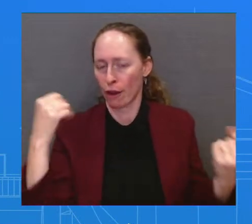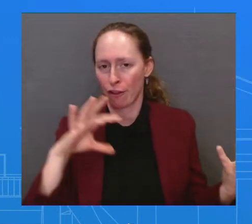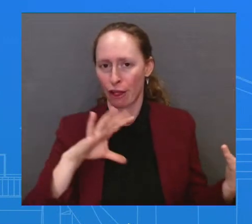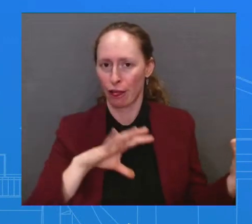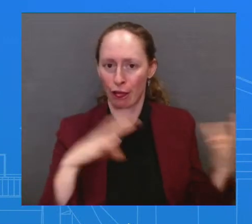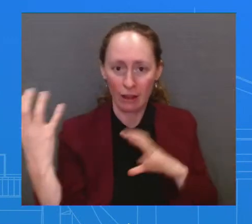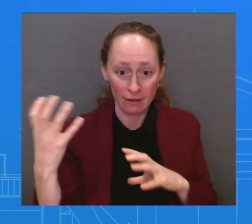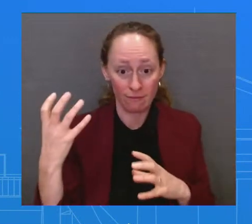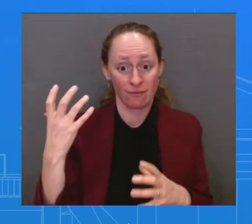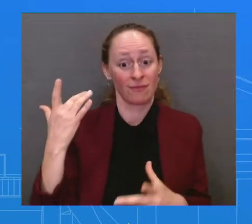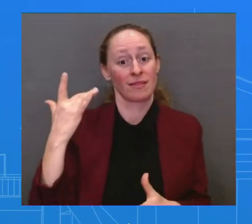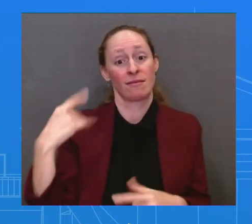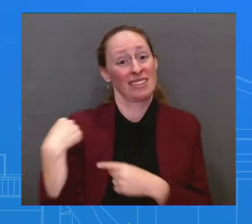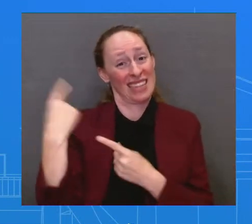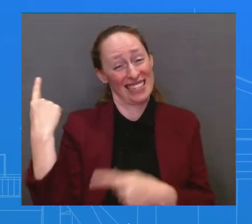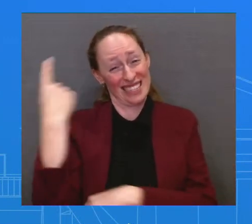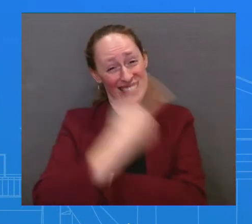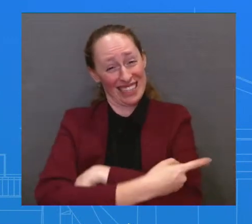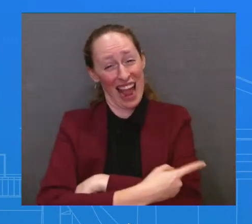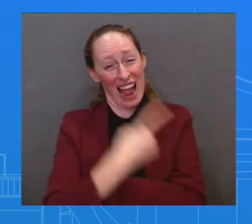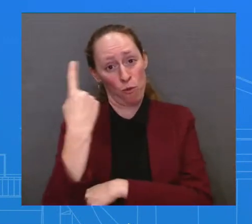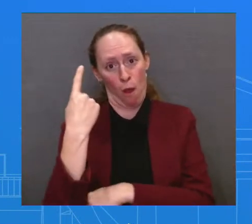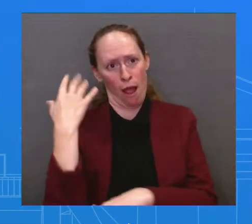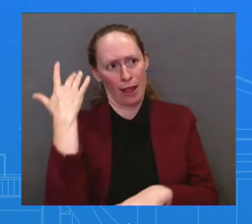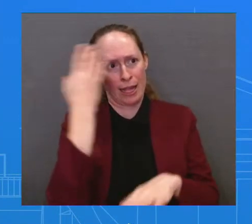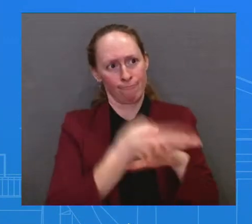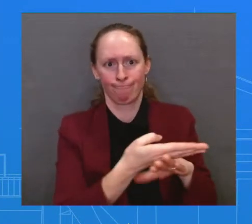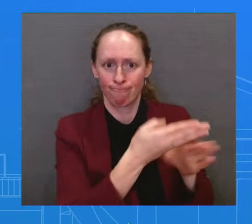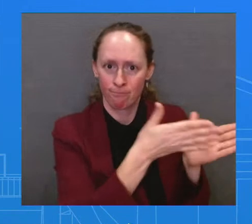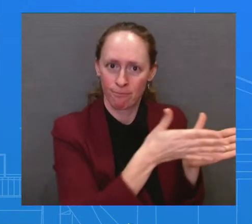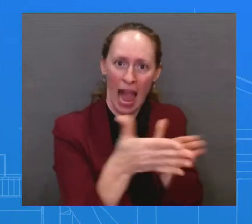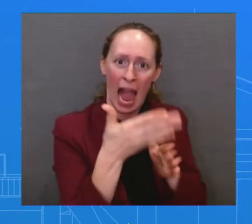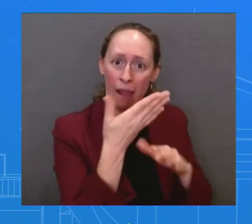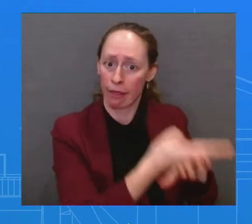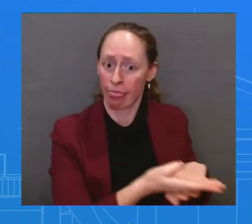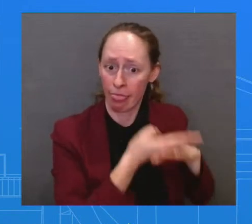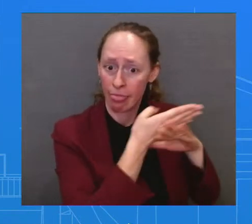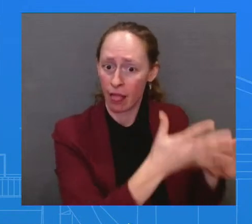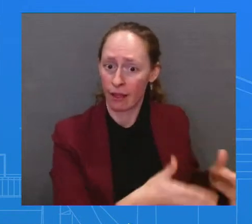to try to deal with this immigration system. We've put more -- we've put CBP 25- -- 24-,